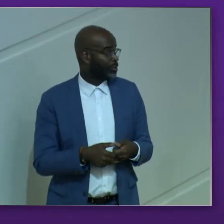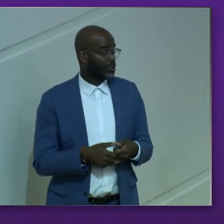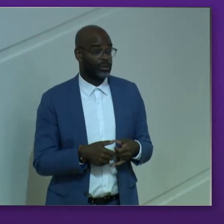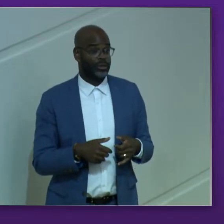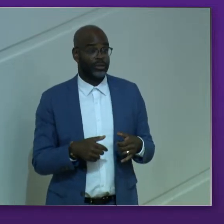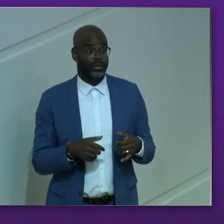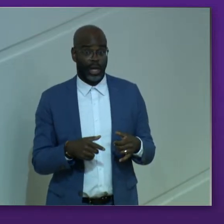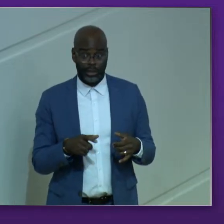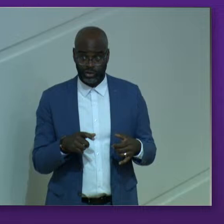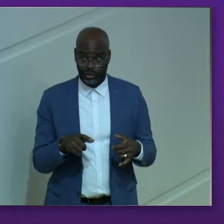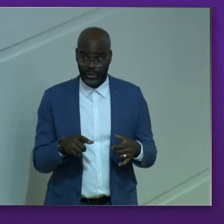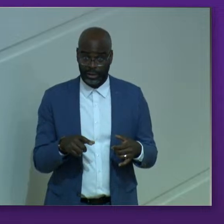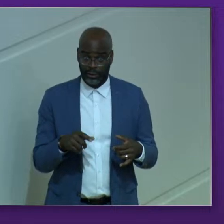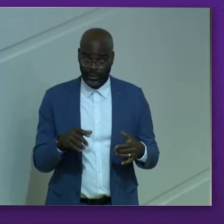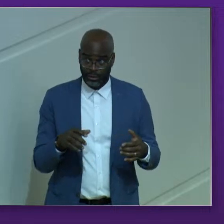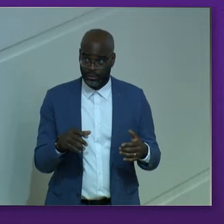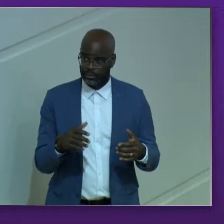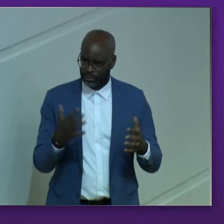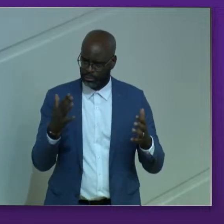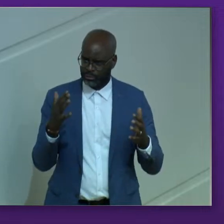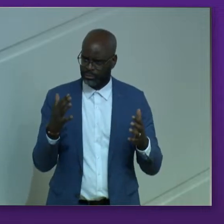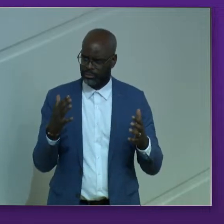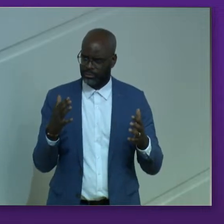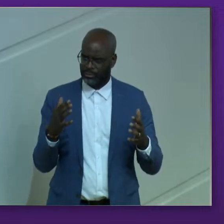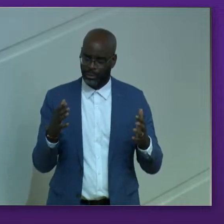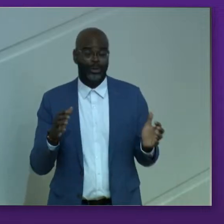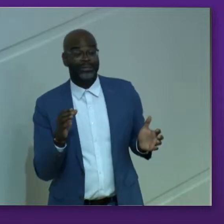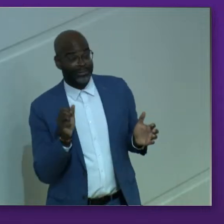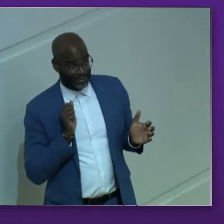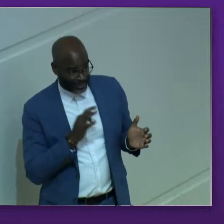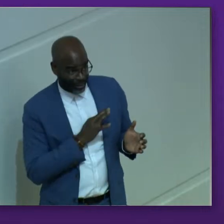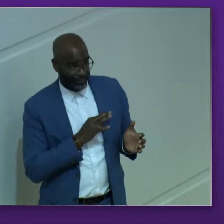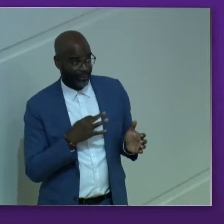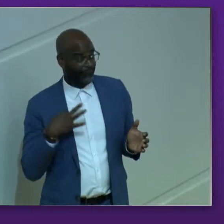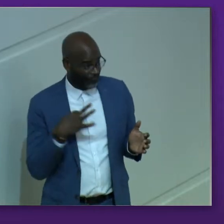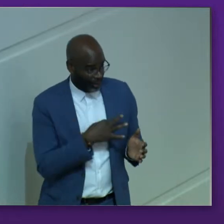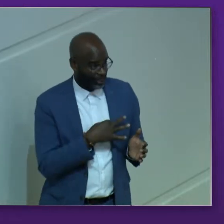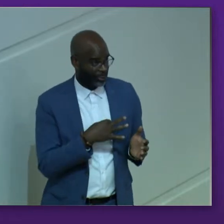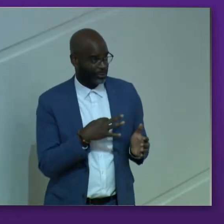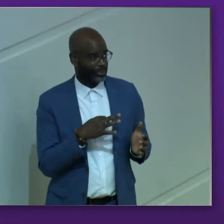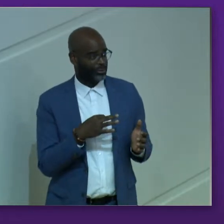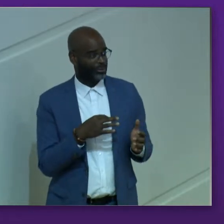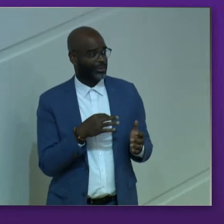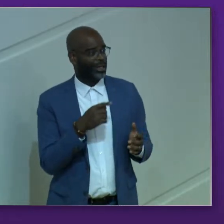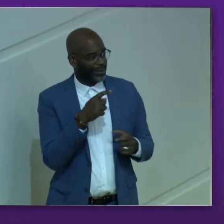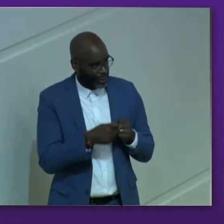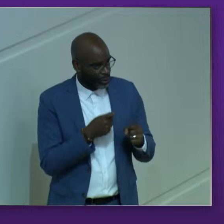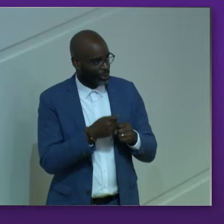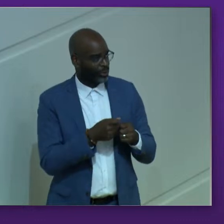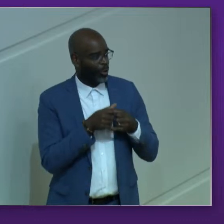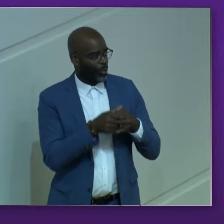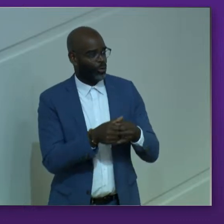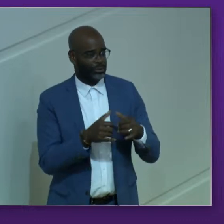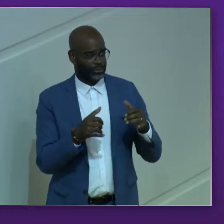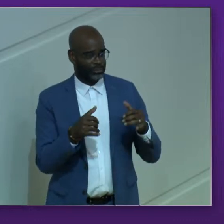AND FULL-TIME FACULTY MEMBER OF